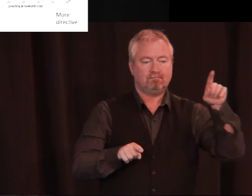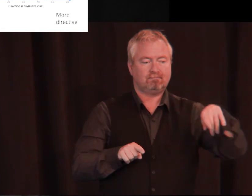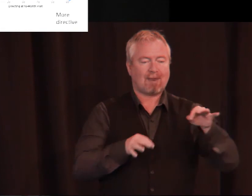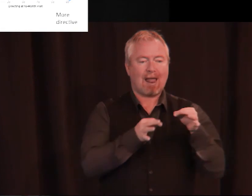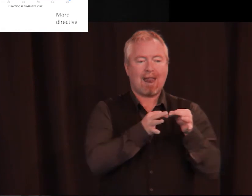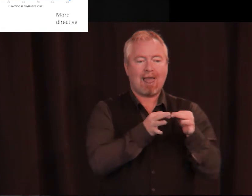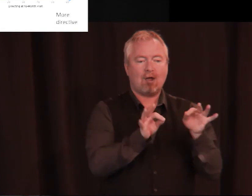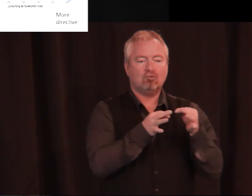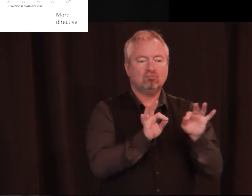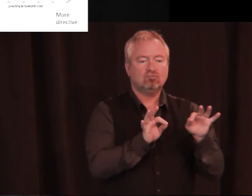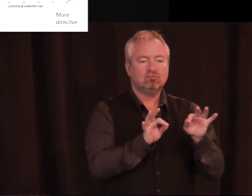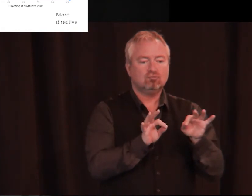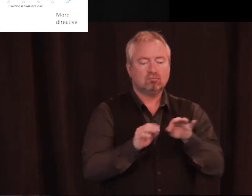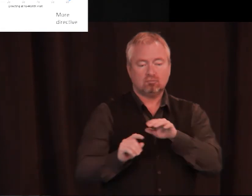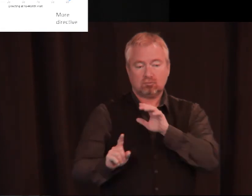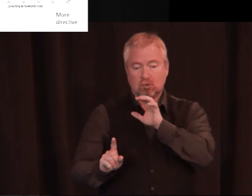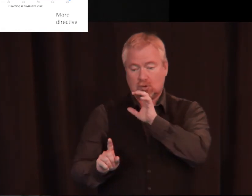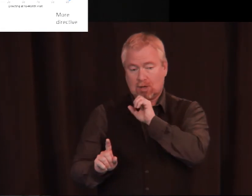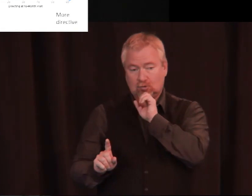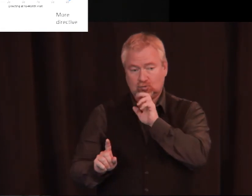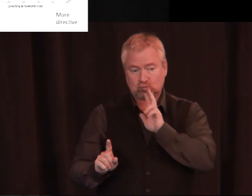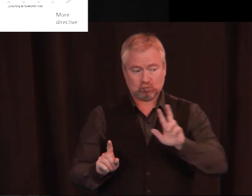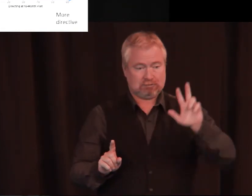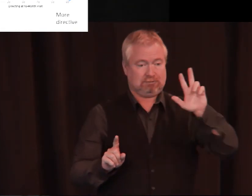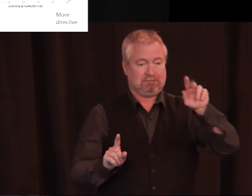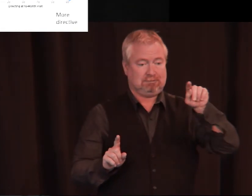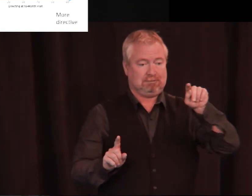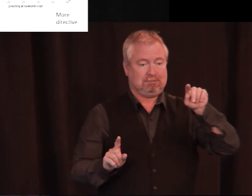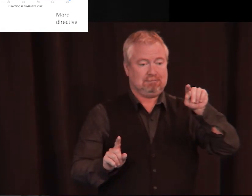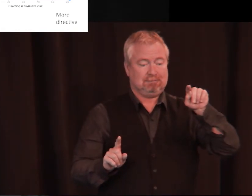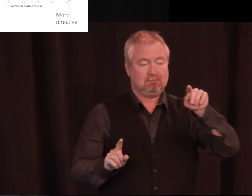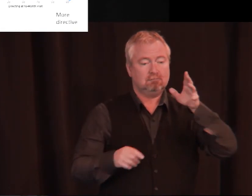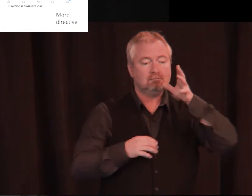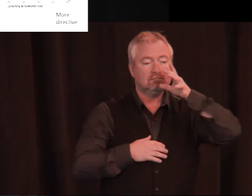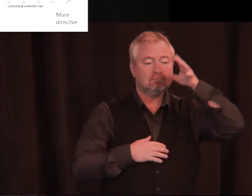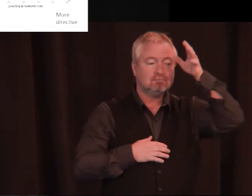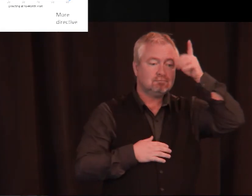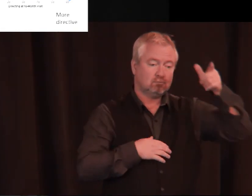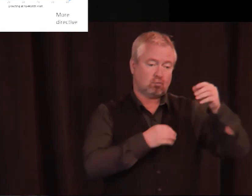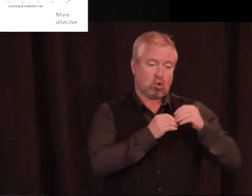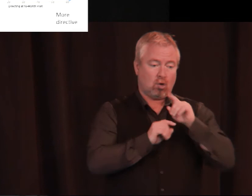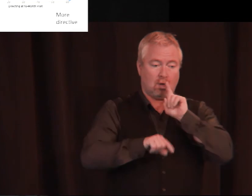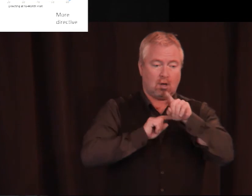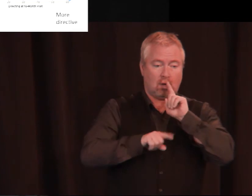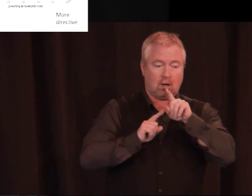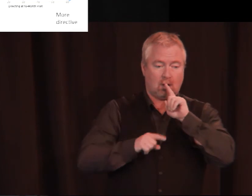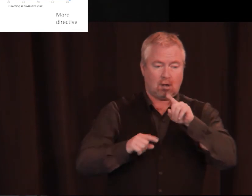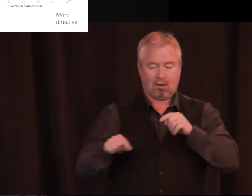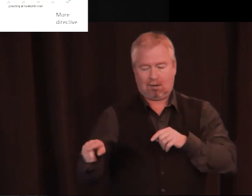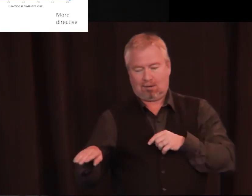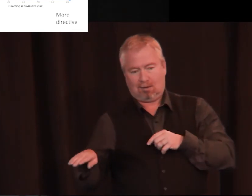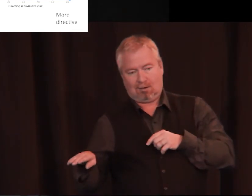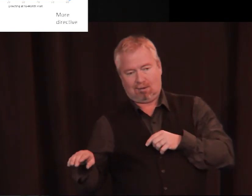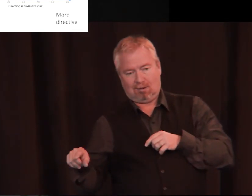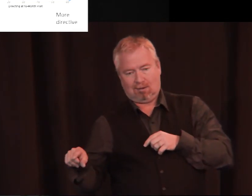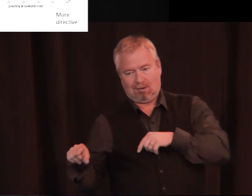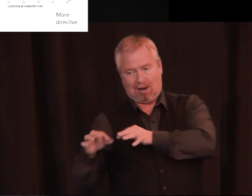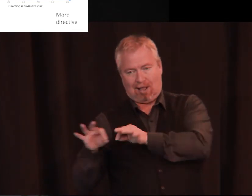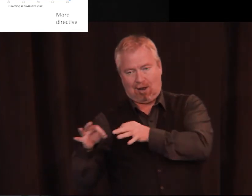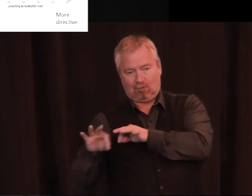And, so, what we find is the parents that are more directive had children with lower language scores and this is after controlling for degree of